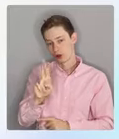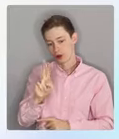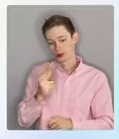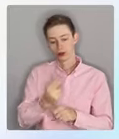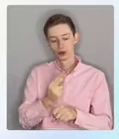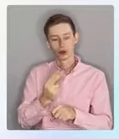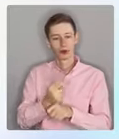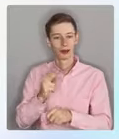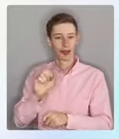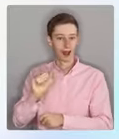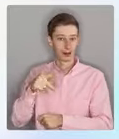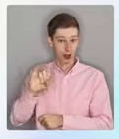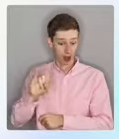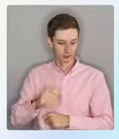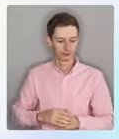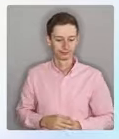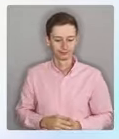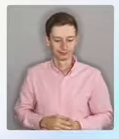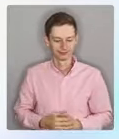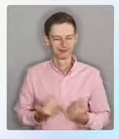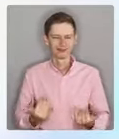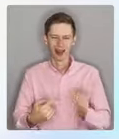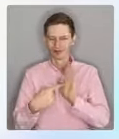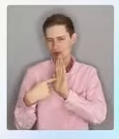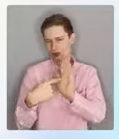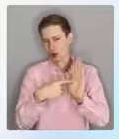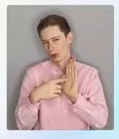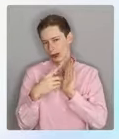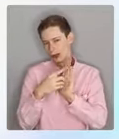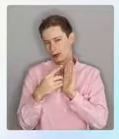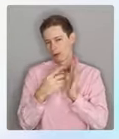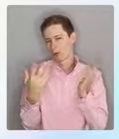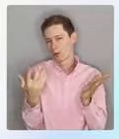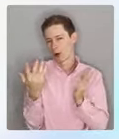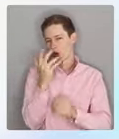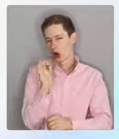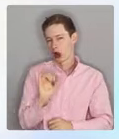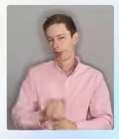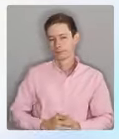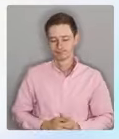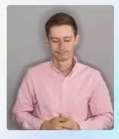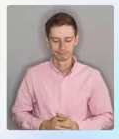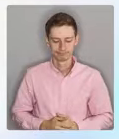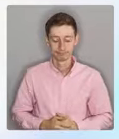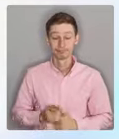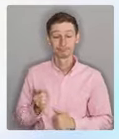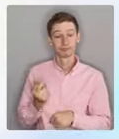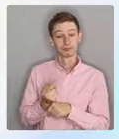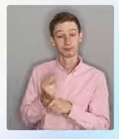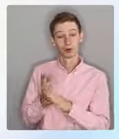Moving on to the user side, here's a bit of a demo to illustrate the experience.